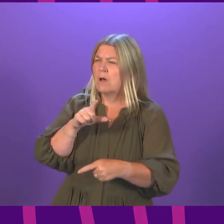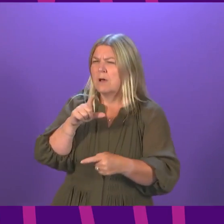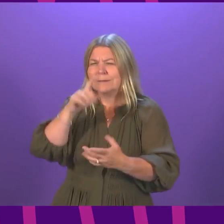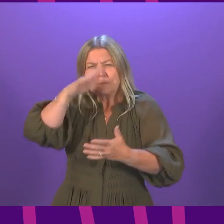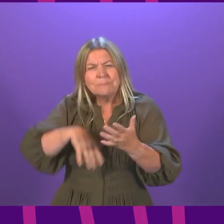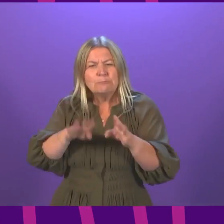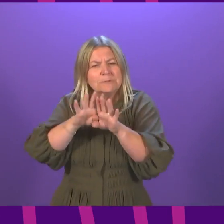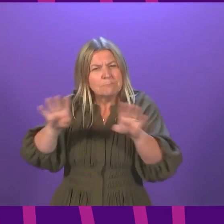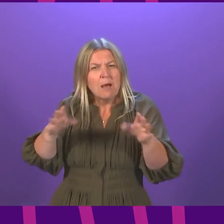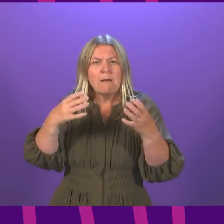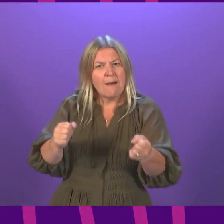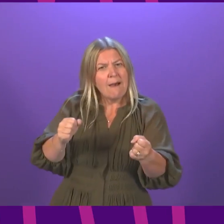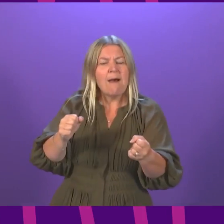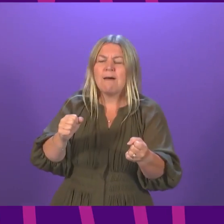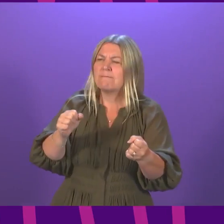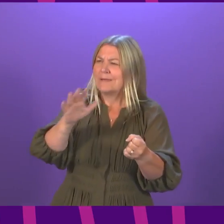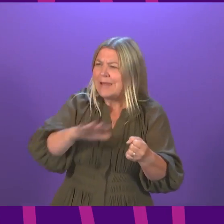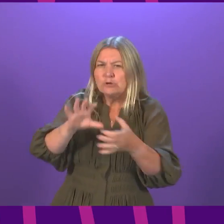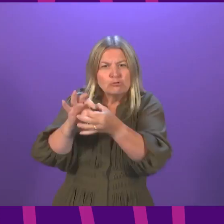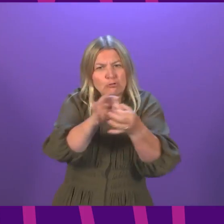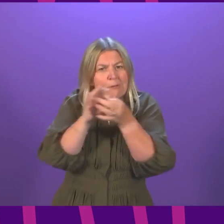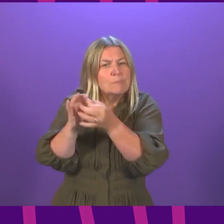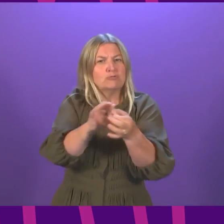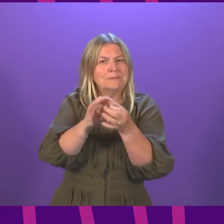and a national collaborative of those with lived and living experience.